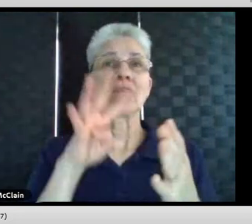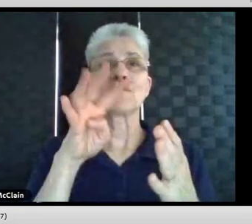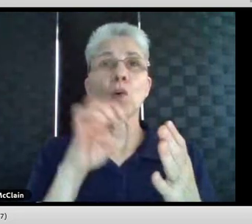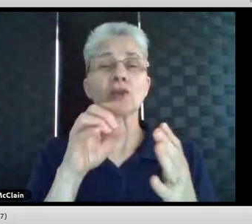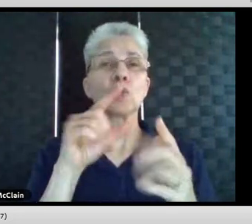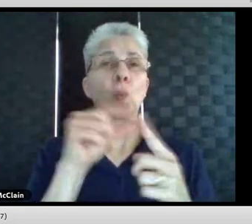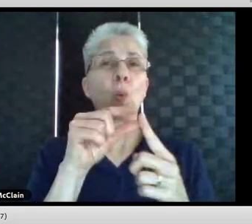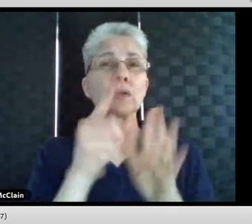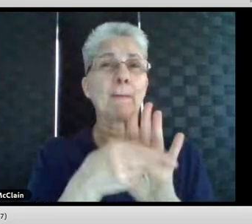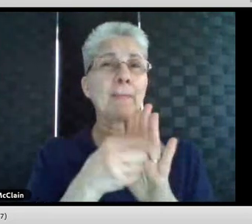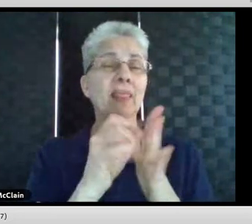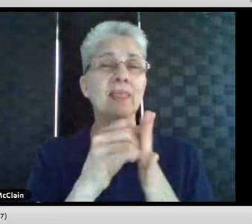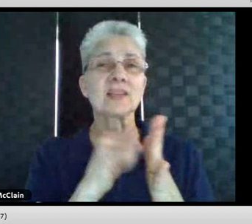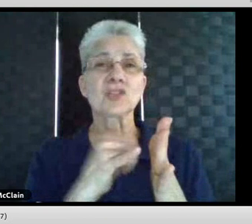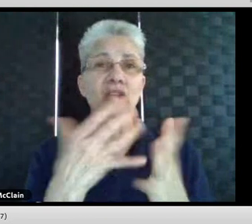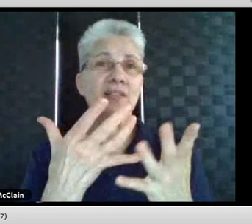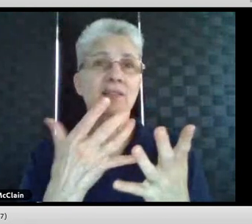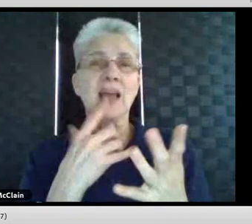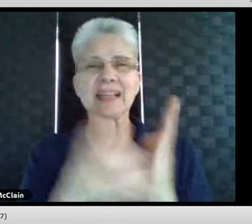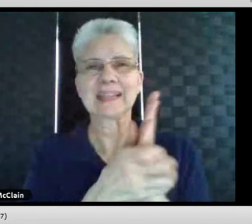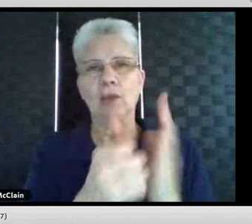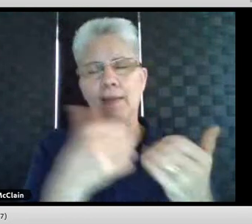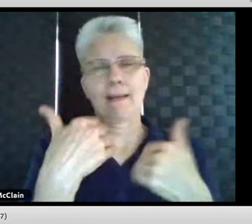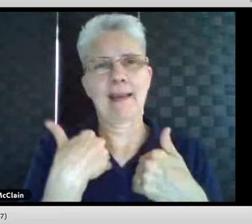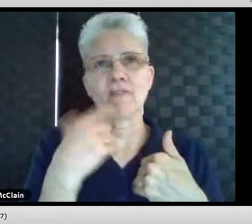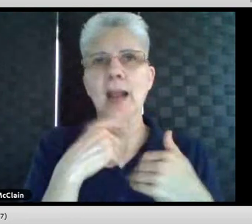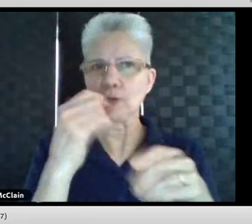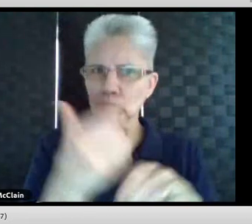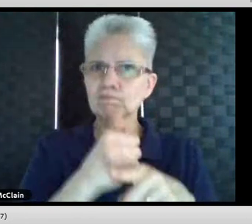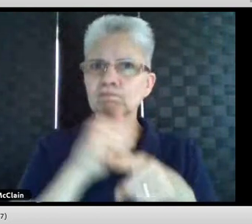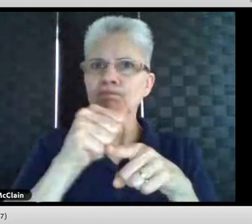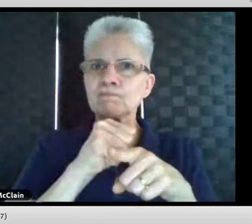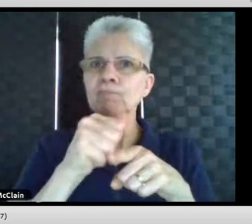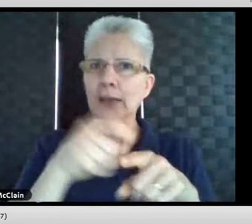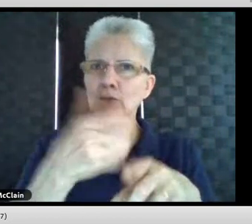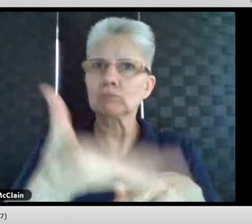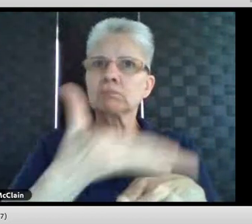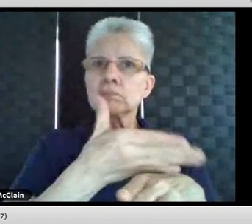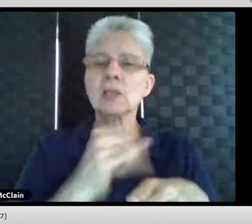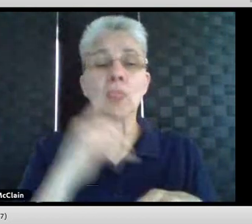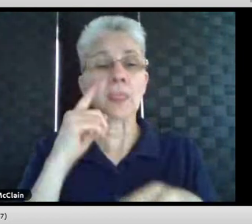and that's just a skill I have, but I had to work at it, so that's something to think about.